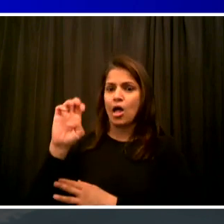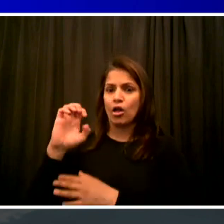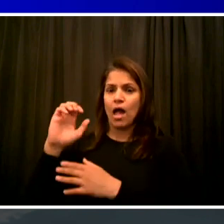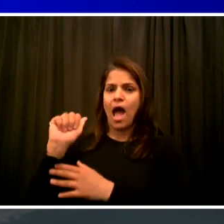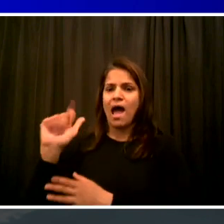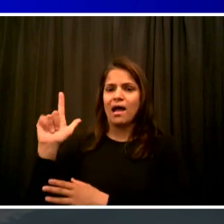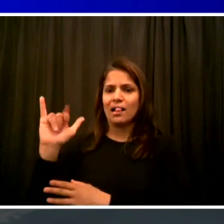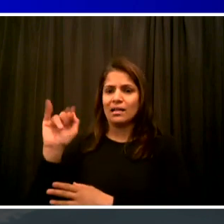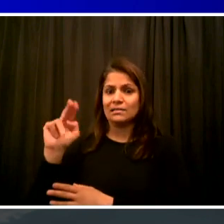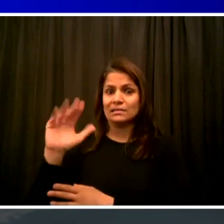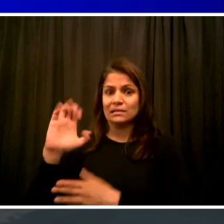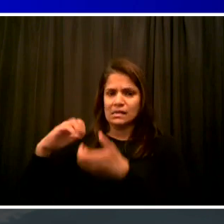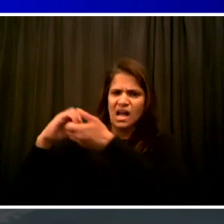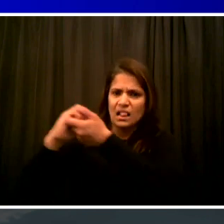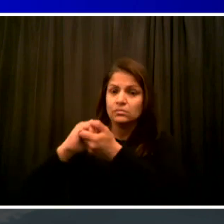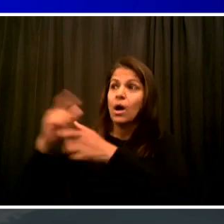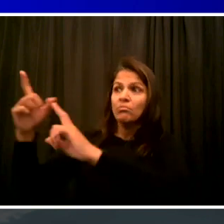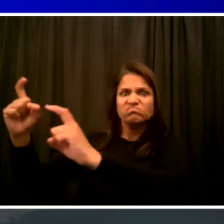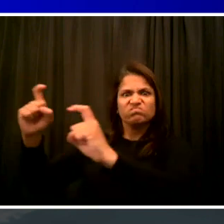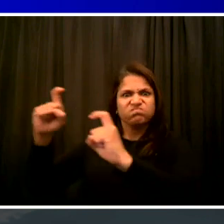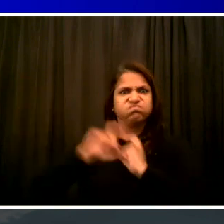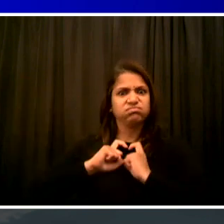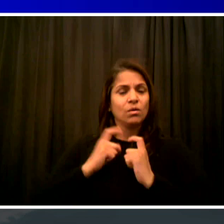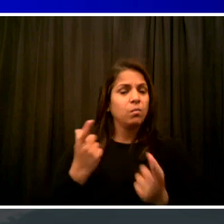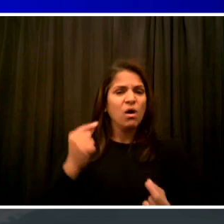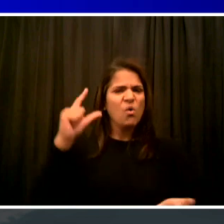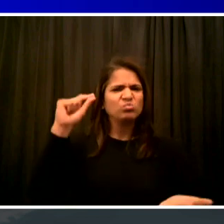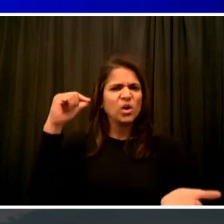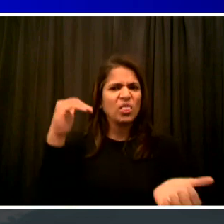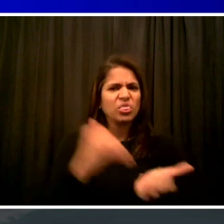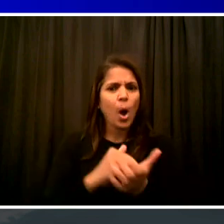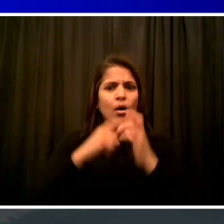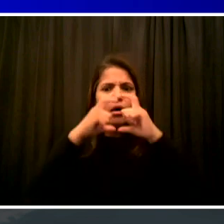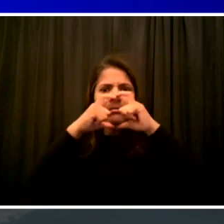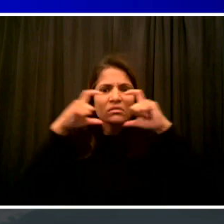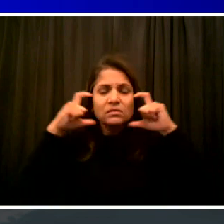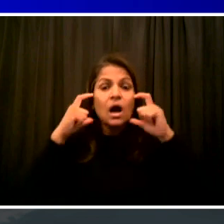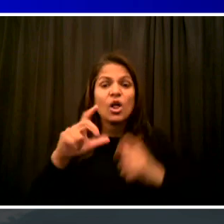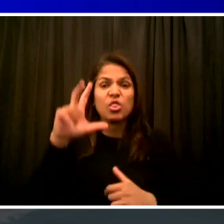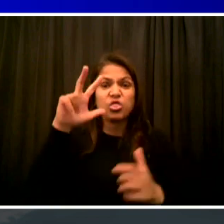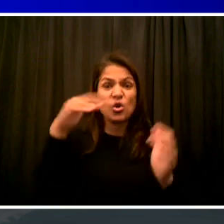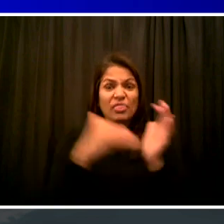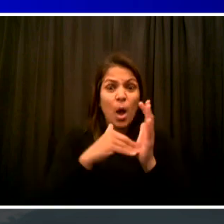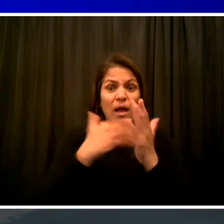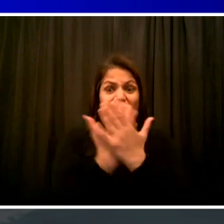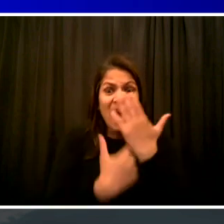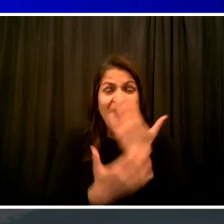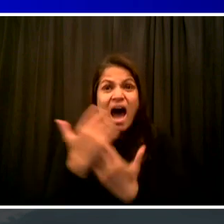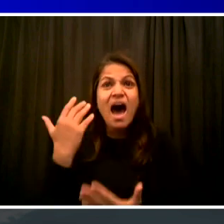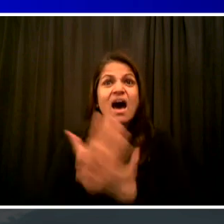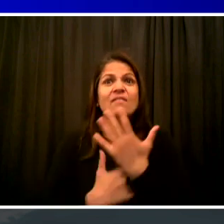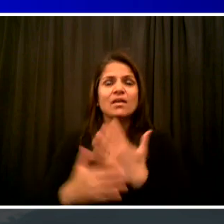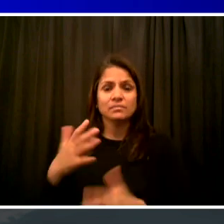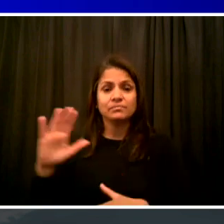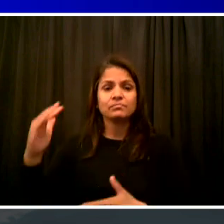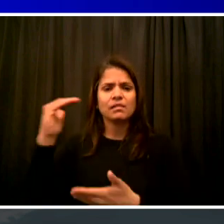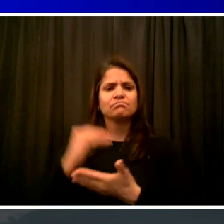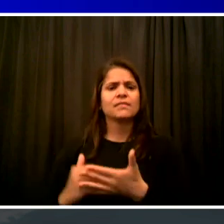DISPOSABLE MASKS, 300,000 PAIRS OF OGLVE SAN DIN FACT. PUBLIHC EATHL